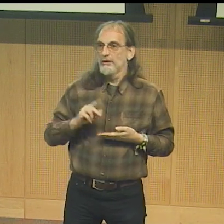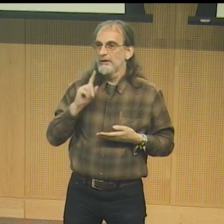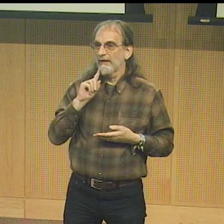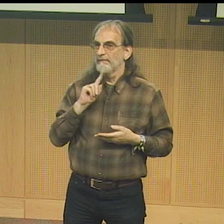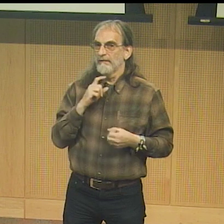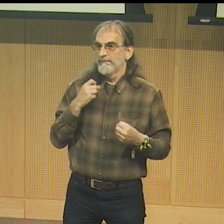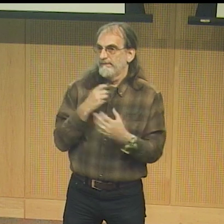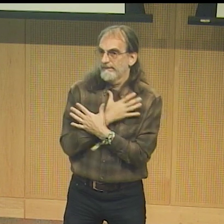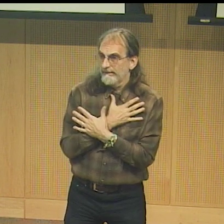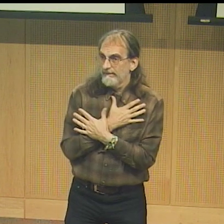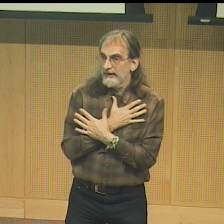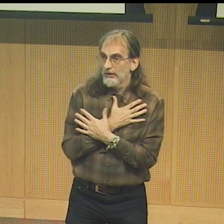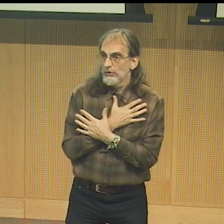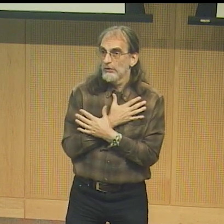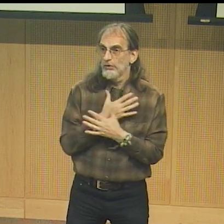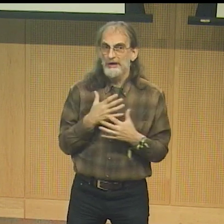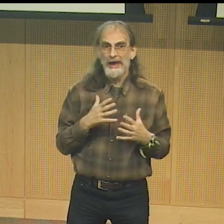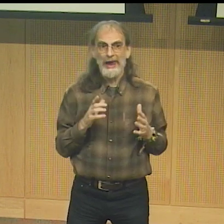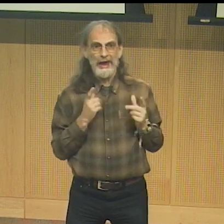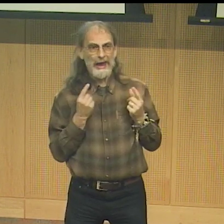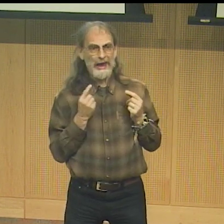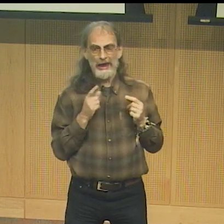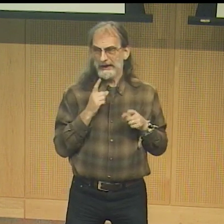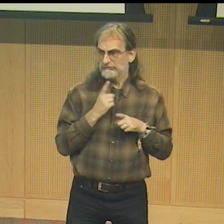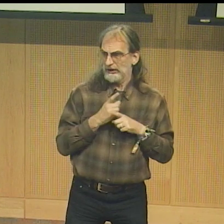There are confidence and fear.